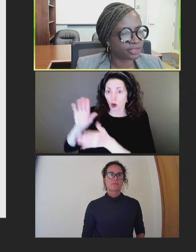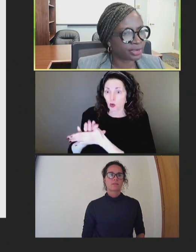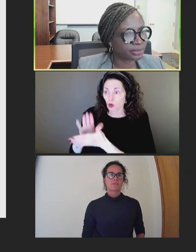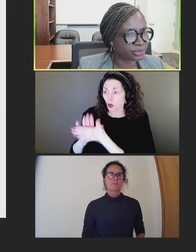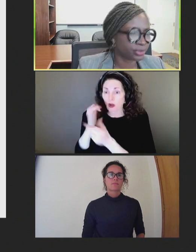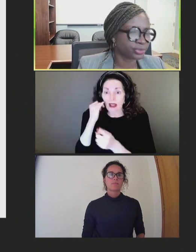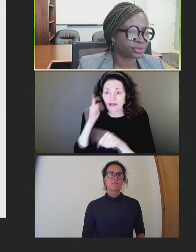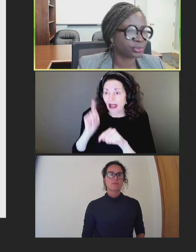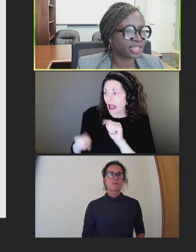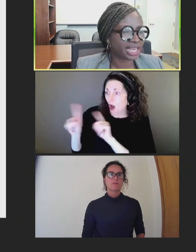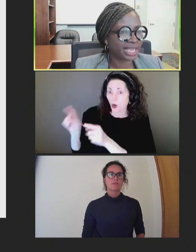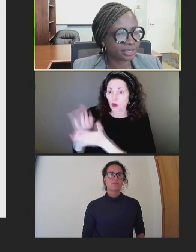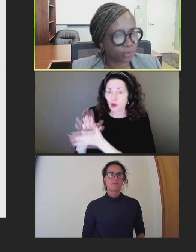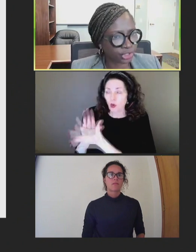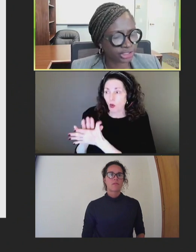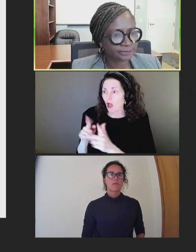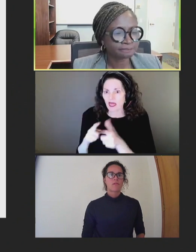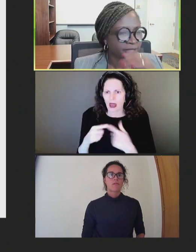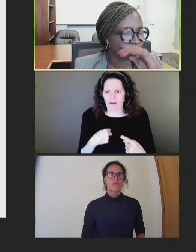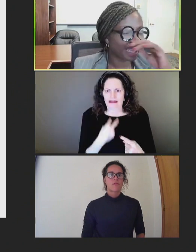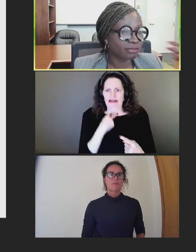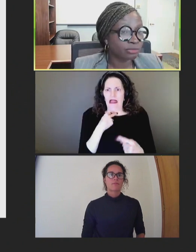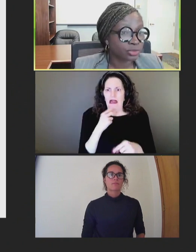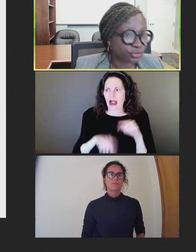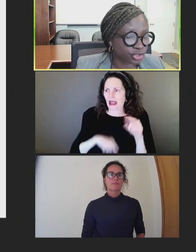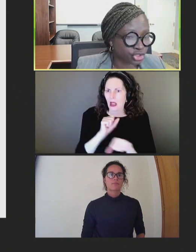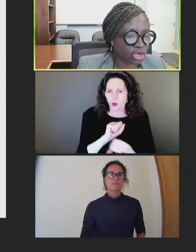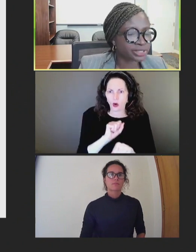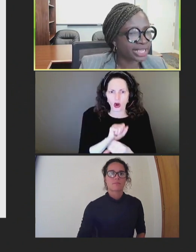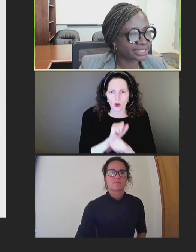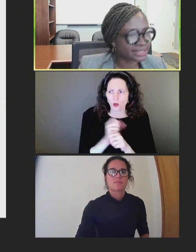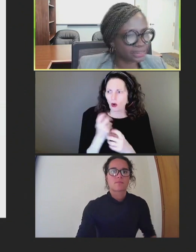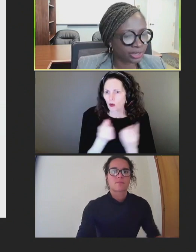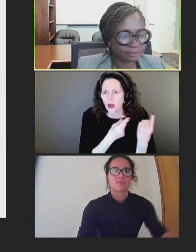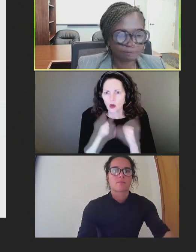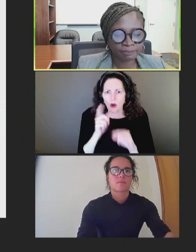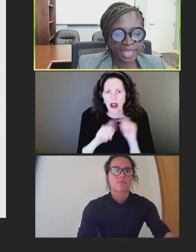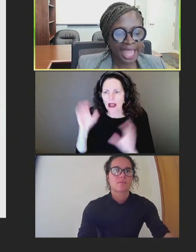they're not able to go to school, then I can't work. And I can't look for jobs," et cetera.